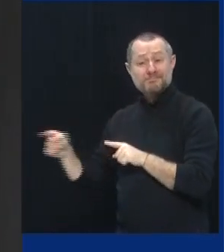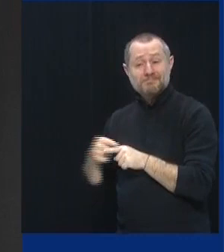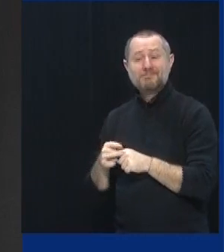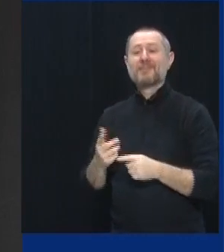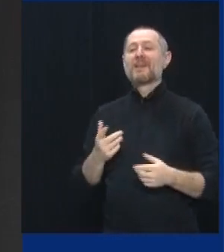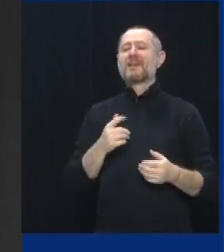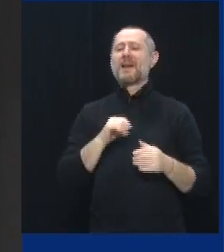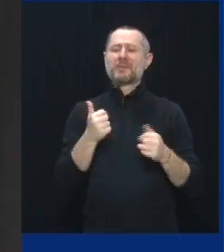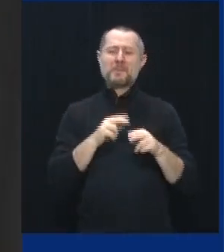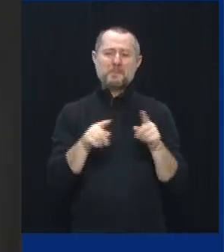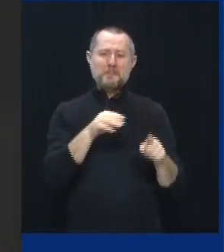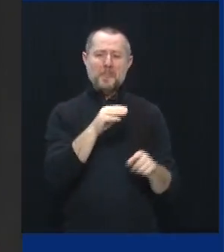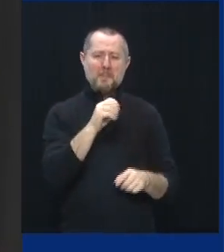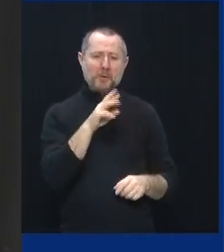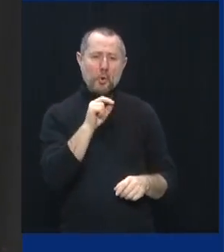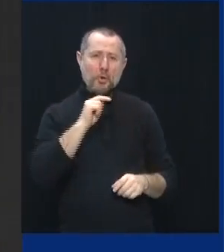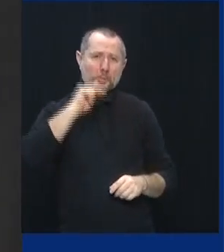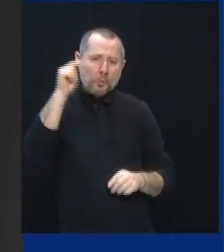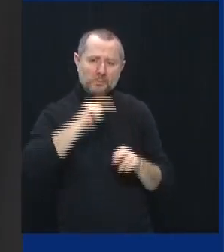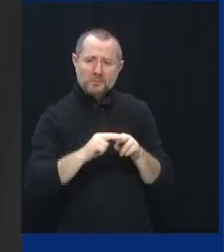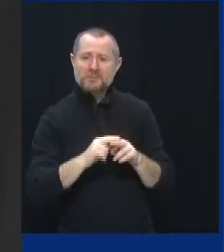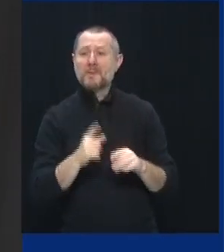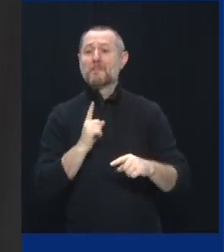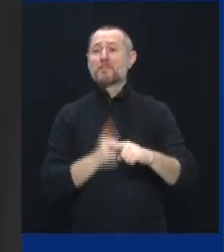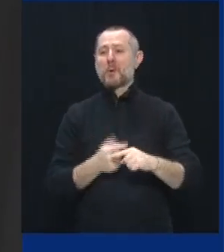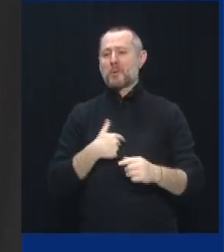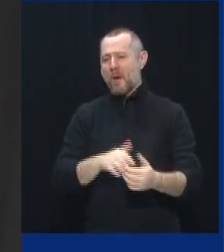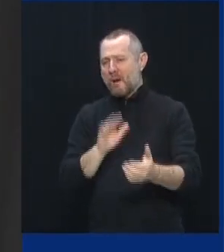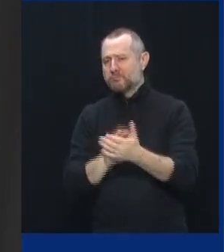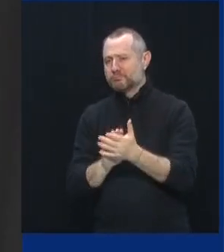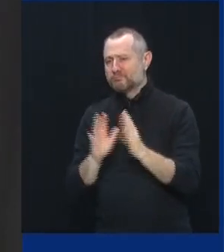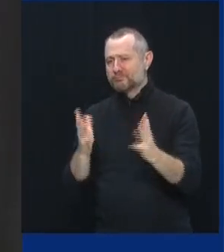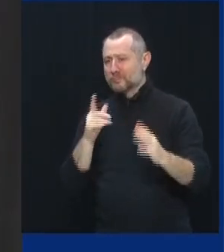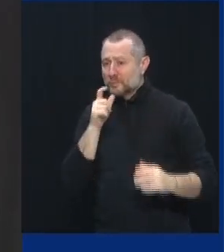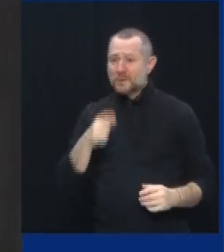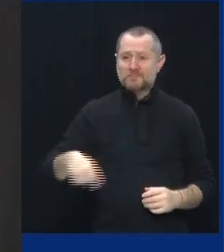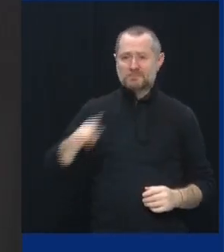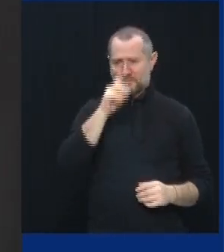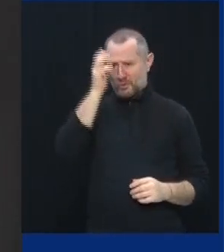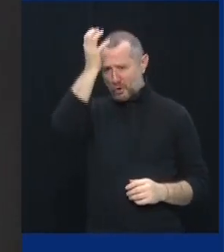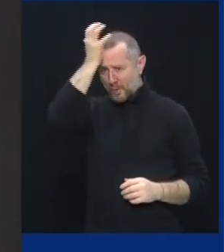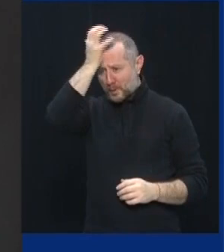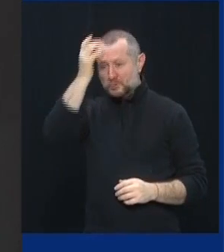CLEARING SNOW, LONG ISLAND RAILROAD 2,000 AND 1600 APPROXIMATELY FOR METRO NORTH.